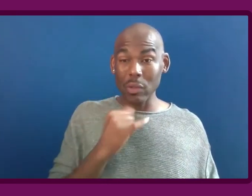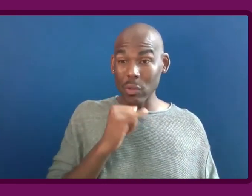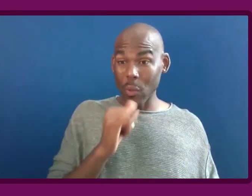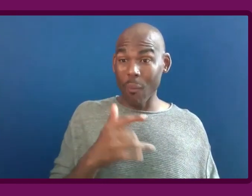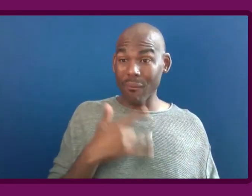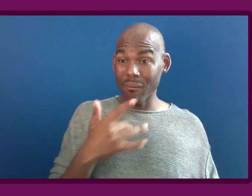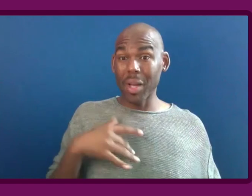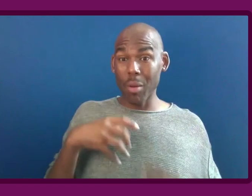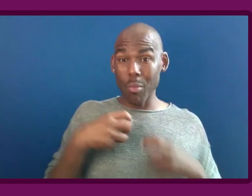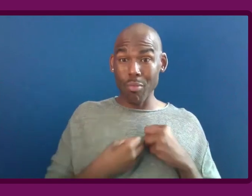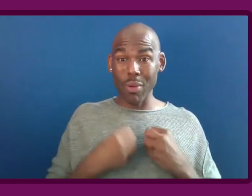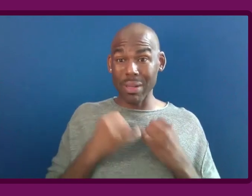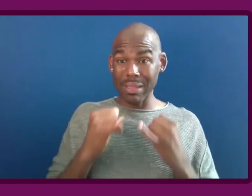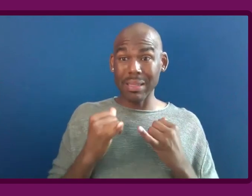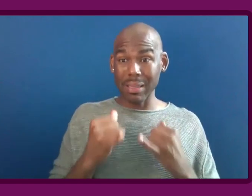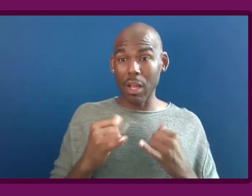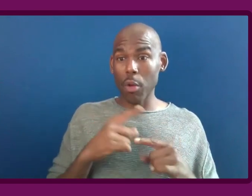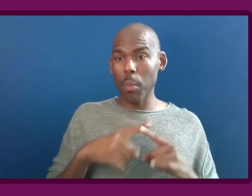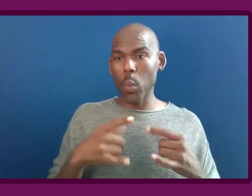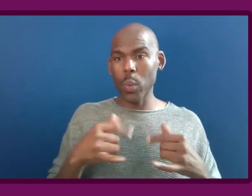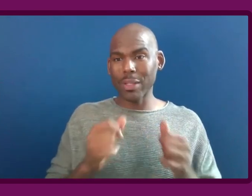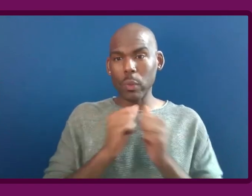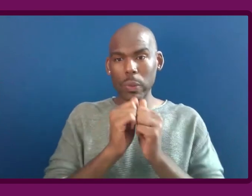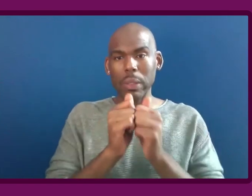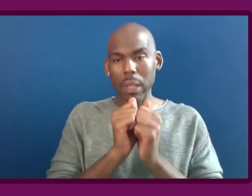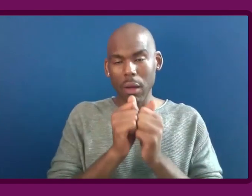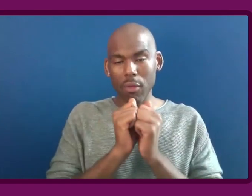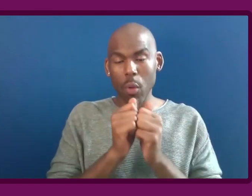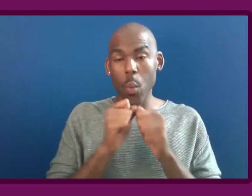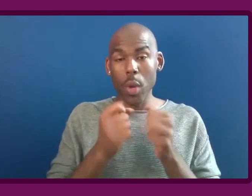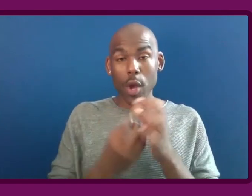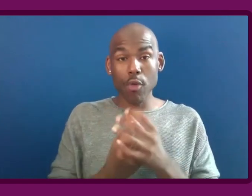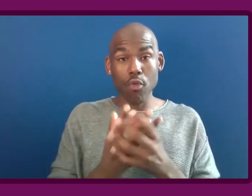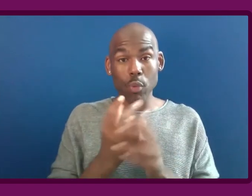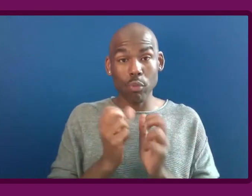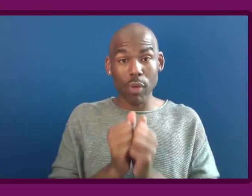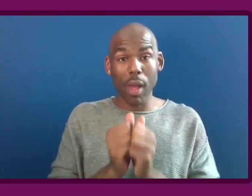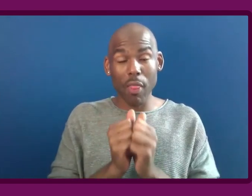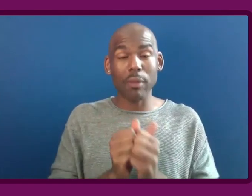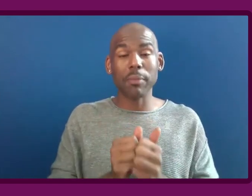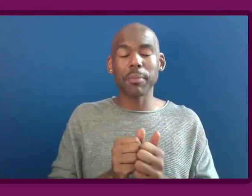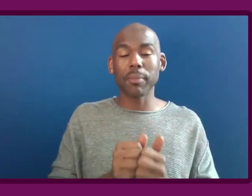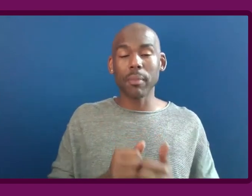and her life, in every sense, in every single way, but how amazing it is to connect with